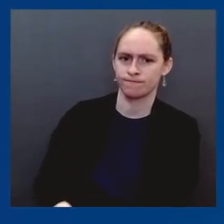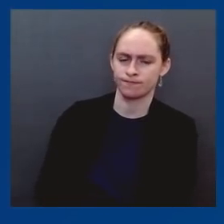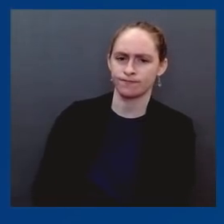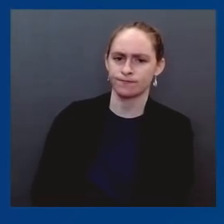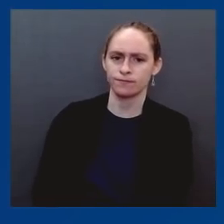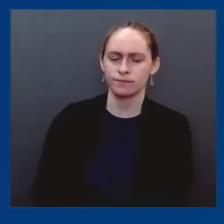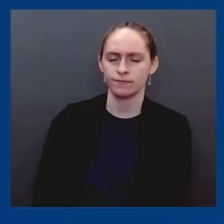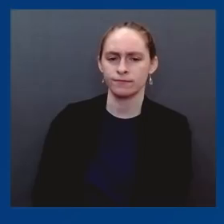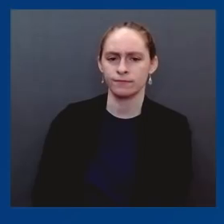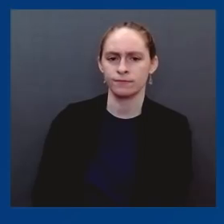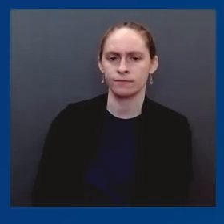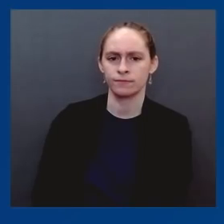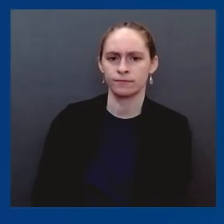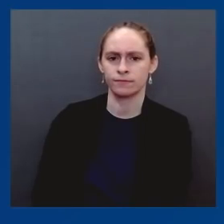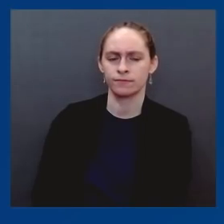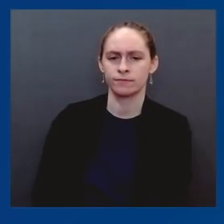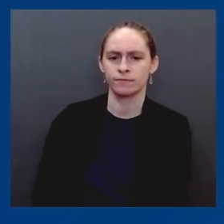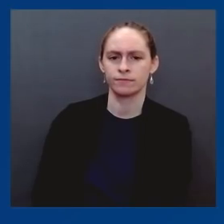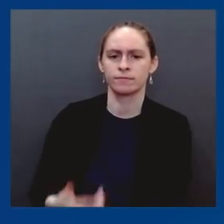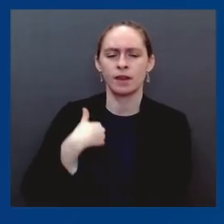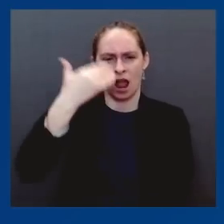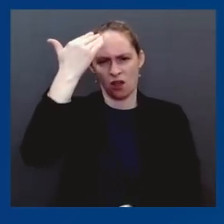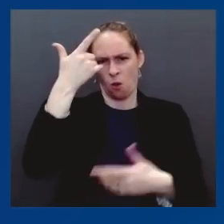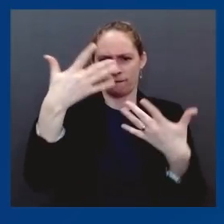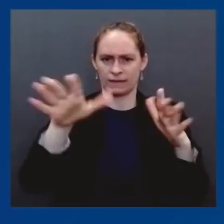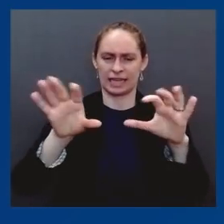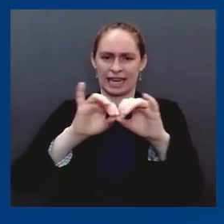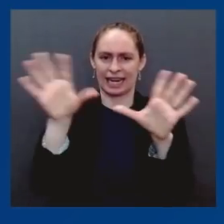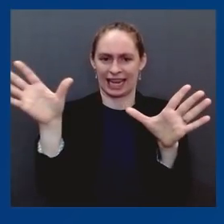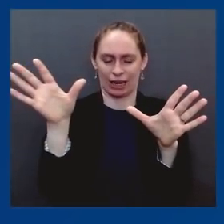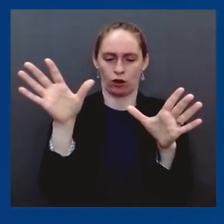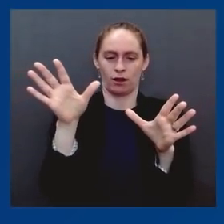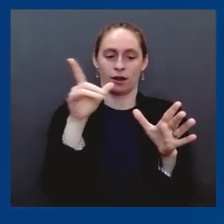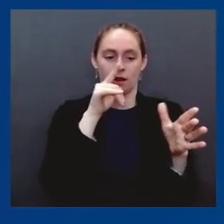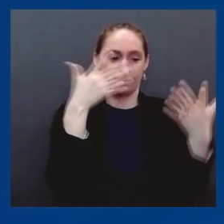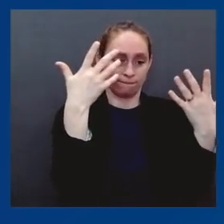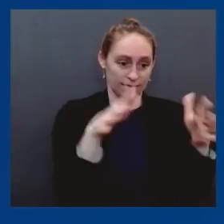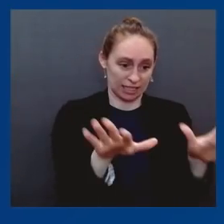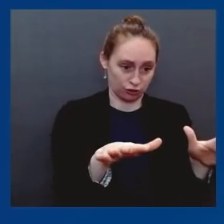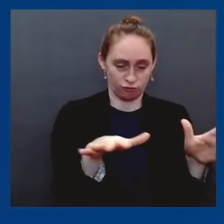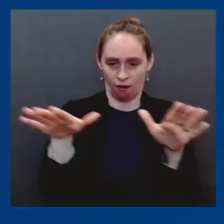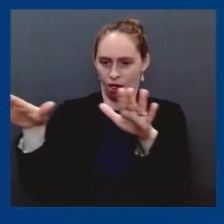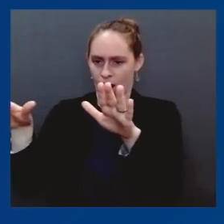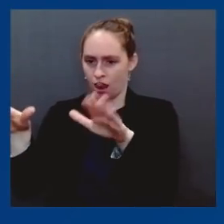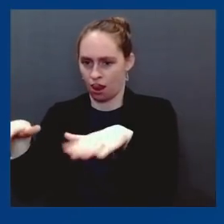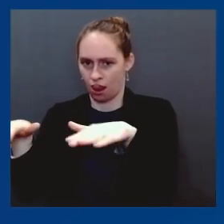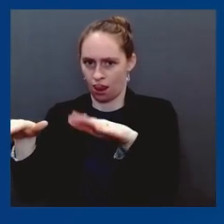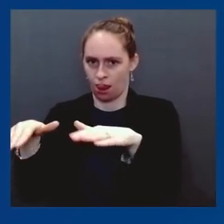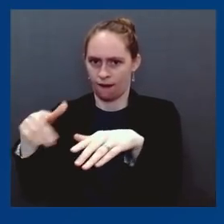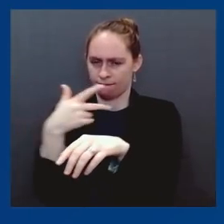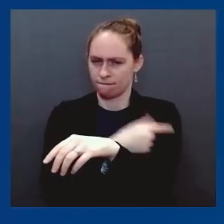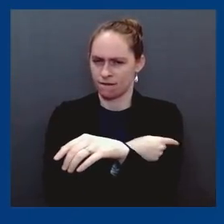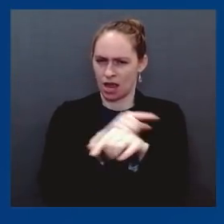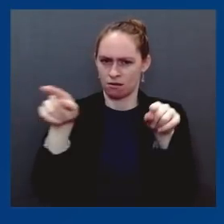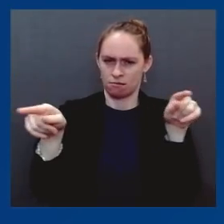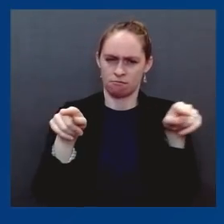but when you're looking at the vaccinated and boosted population, is it still your goal to minimize COVID cases